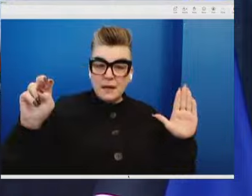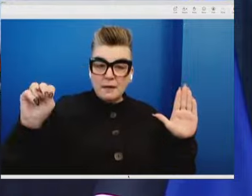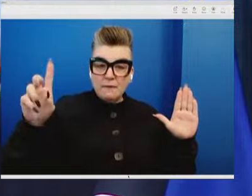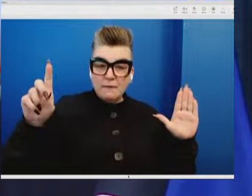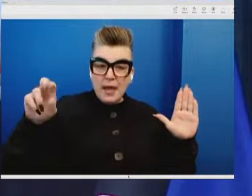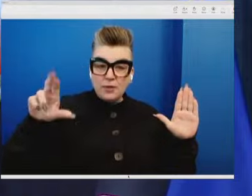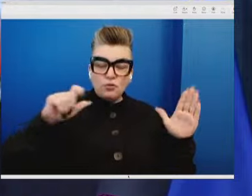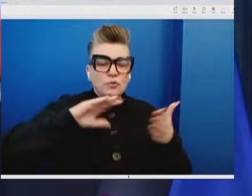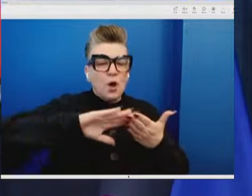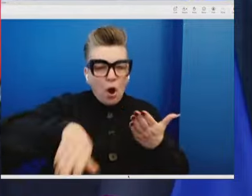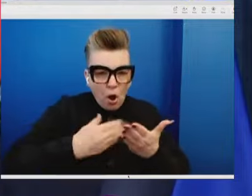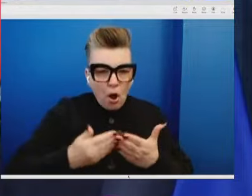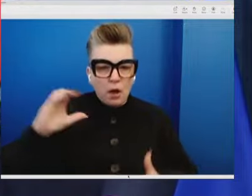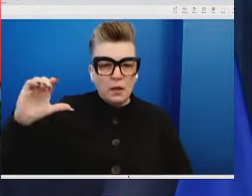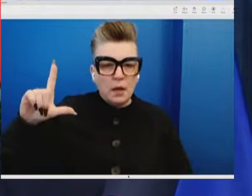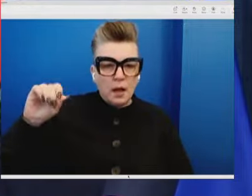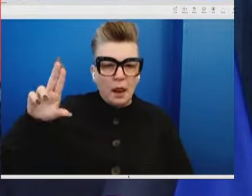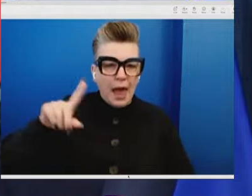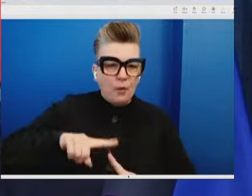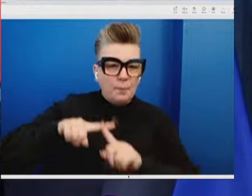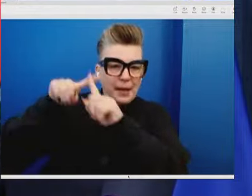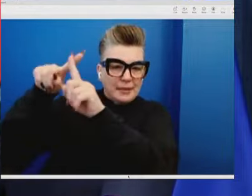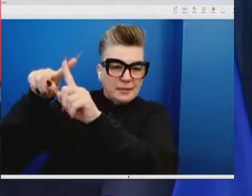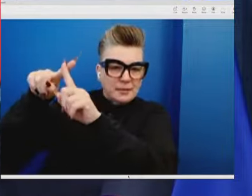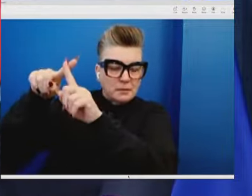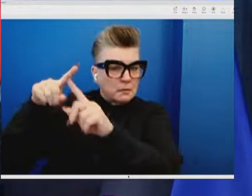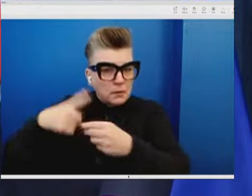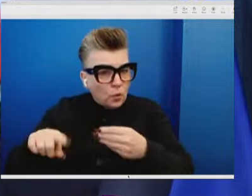when you're not on internet access, you can do things offline. As soon as you get online, it